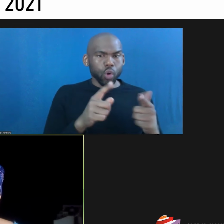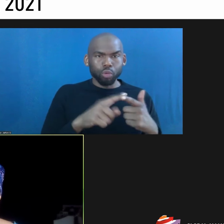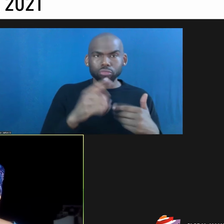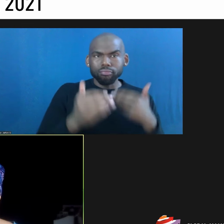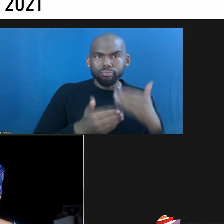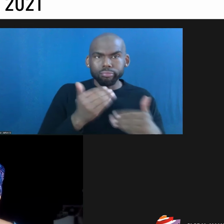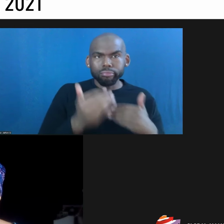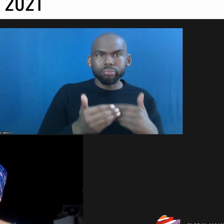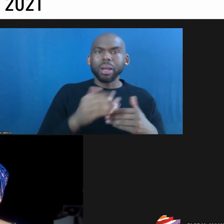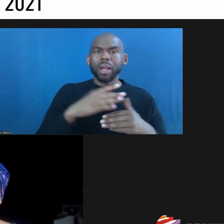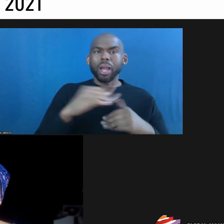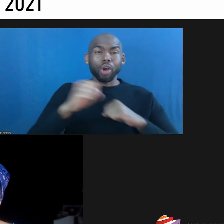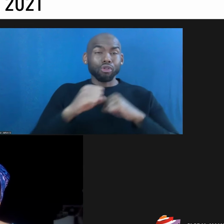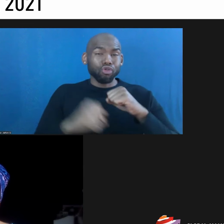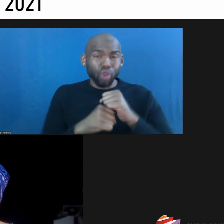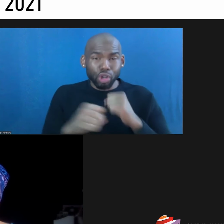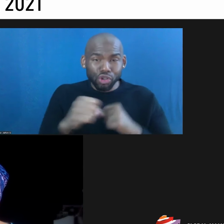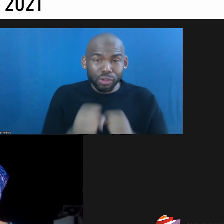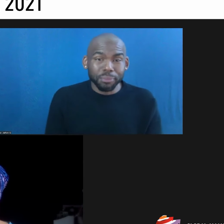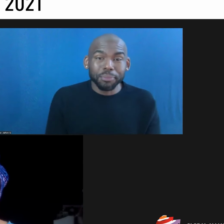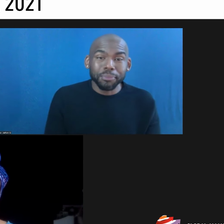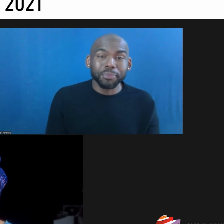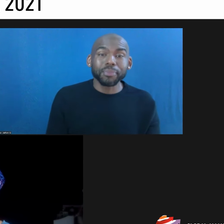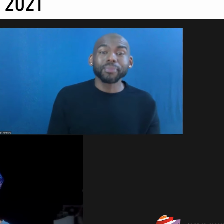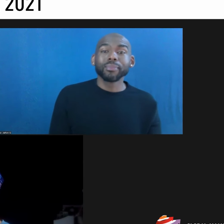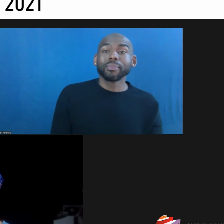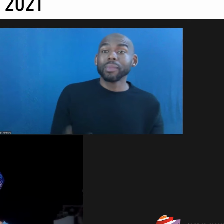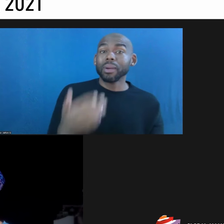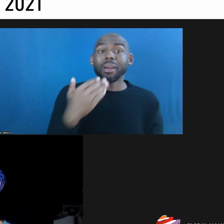Absolutely. 100 percent. That shift is so important.